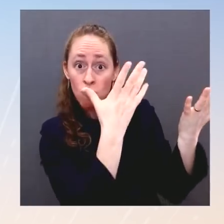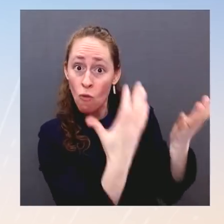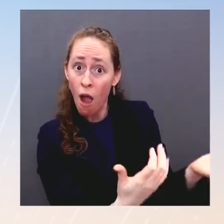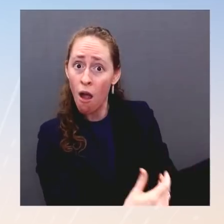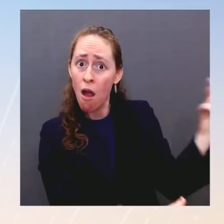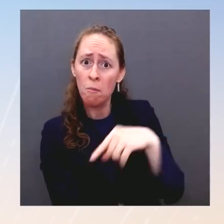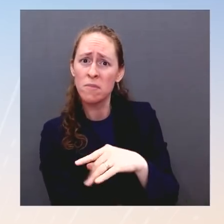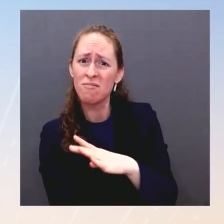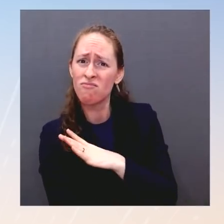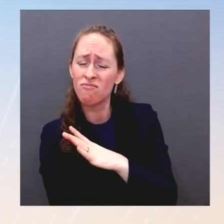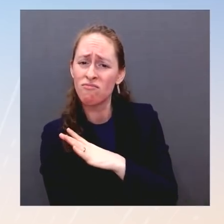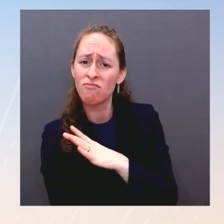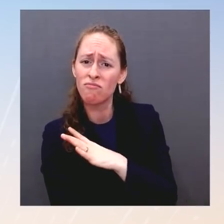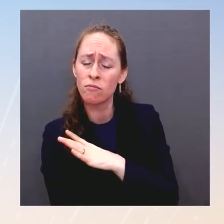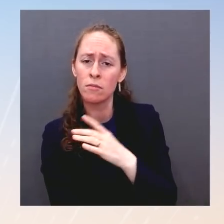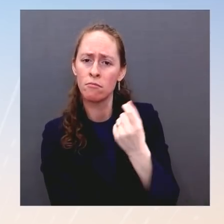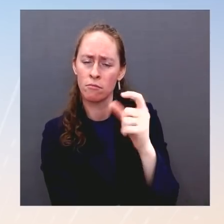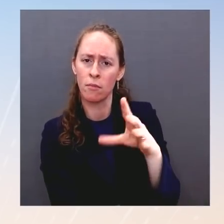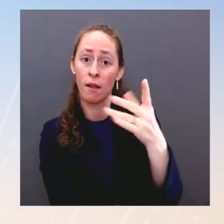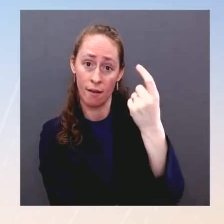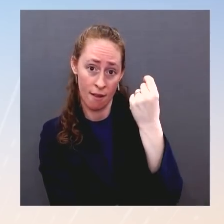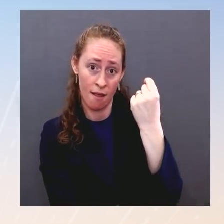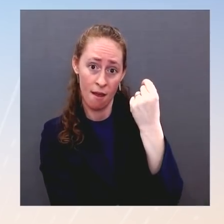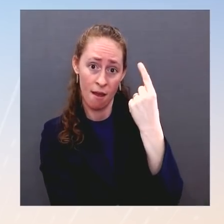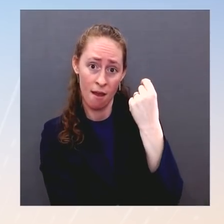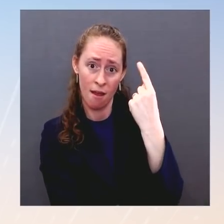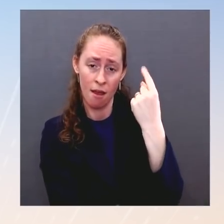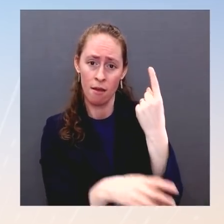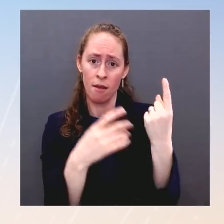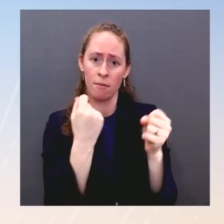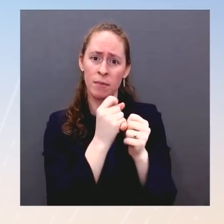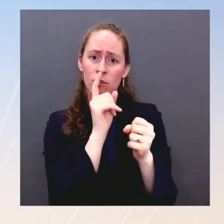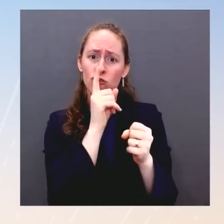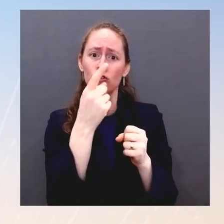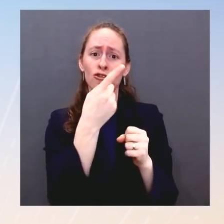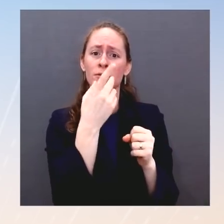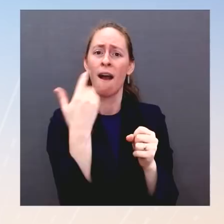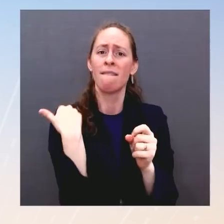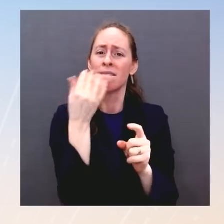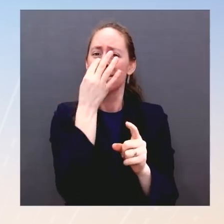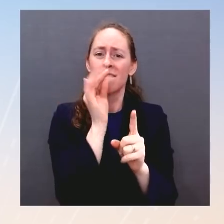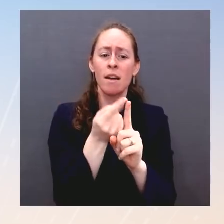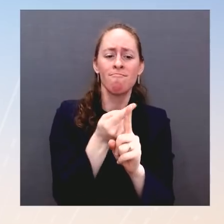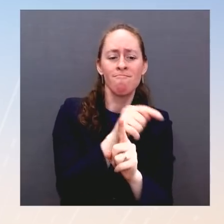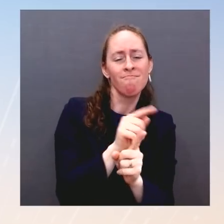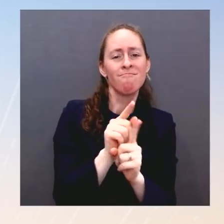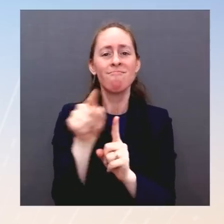who are willing to welcome these refugees, you know, have our support in that effort. Go ahead. The Press: Thanks, Jen.